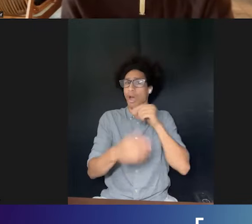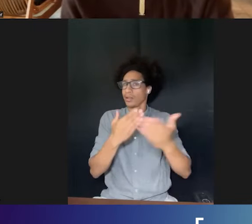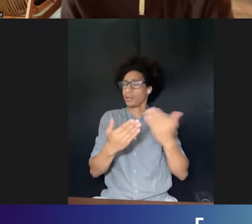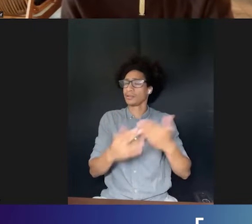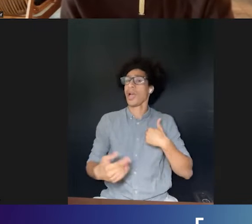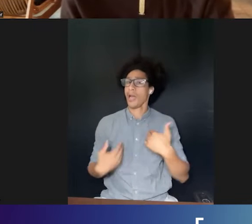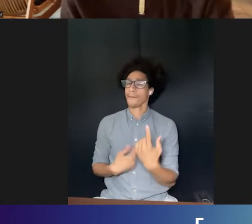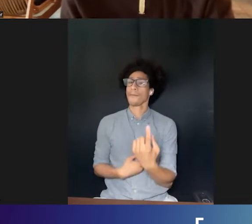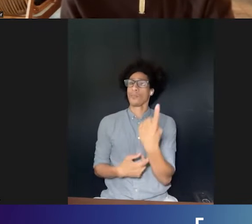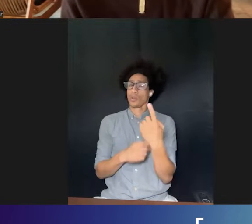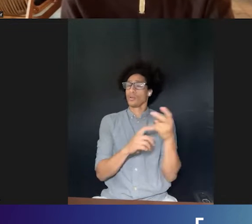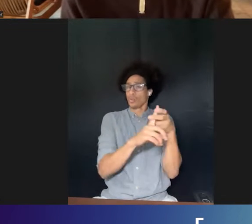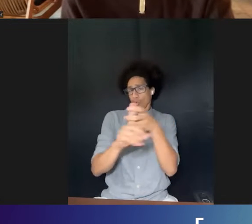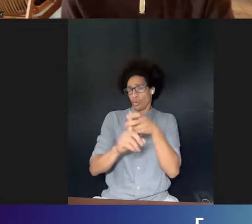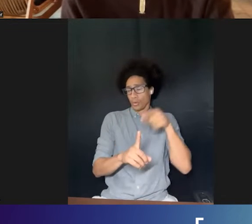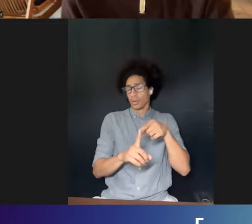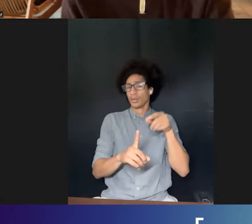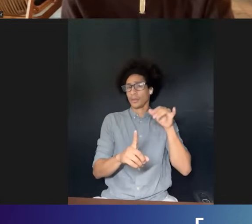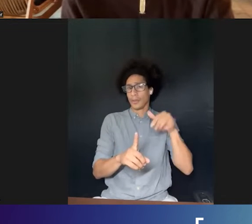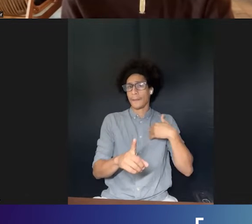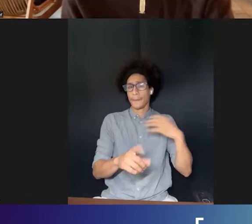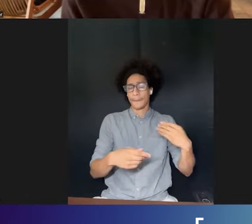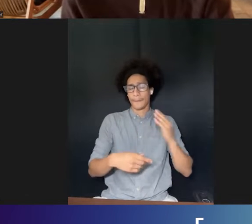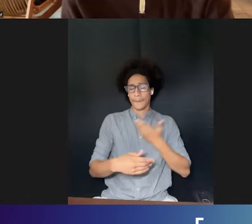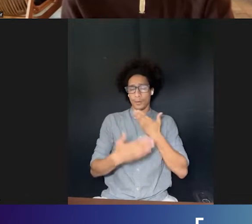and that has put us in a position for sales and distribution